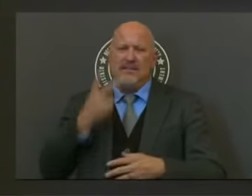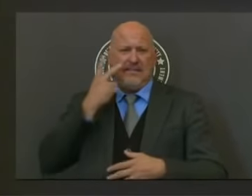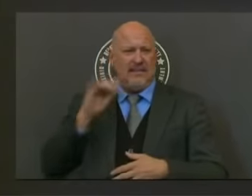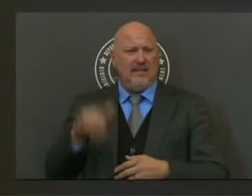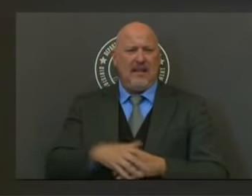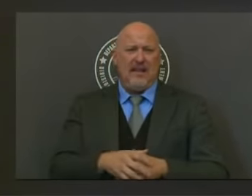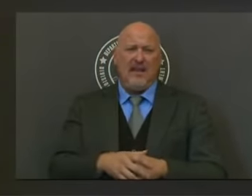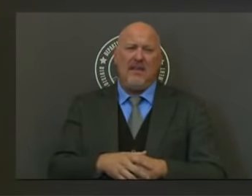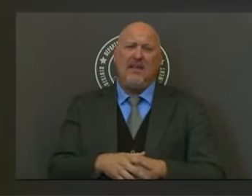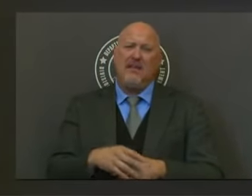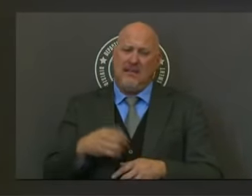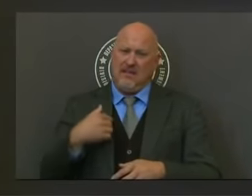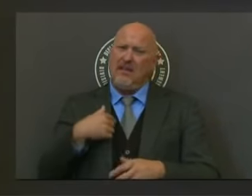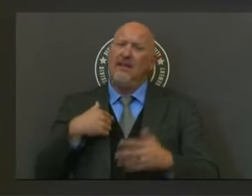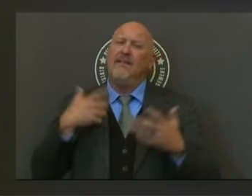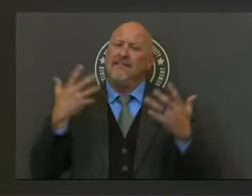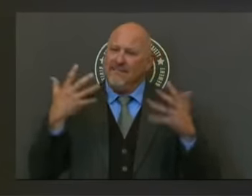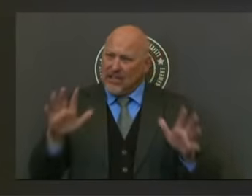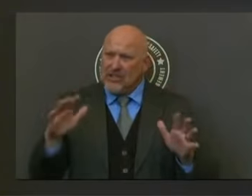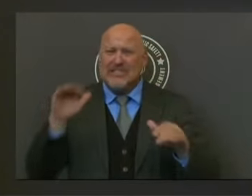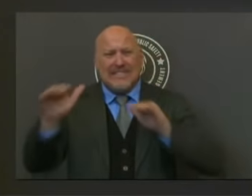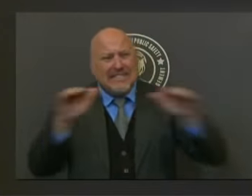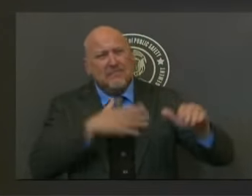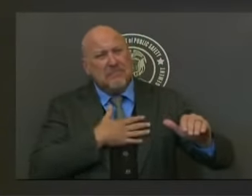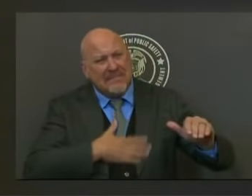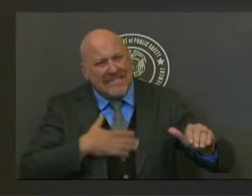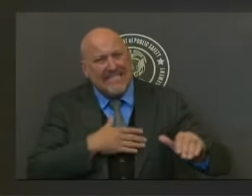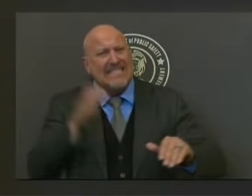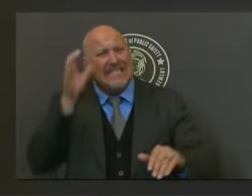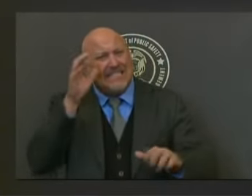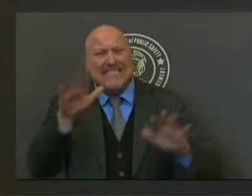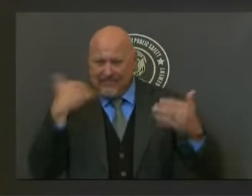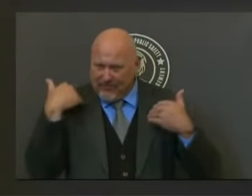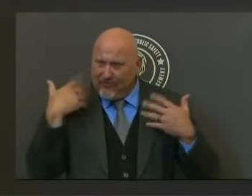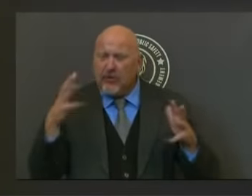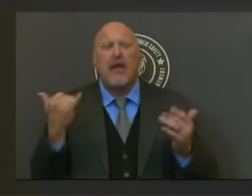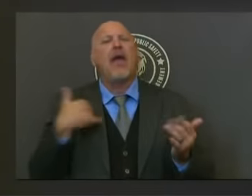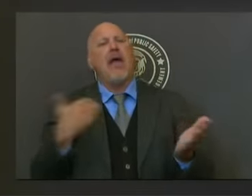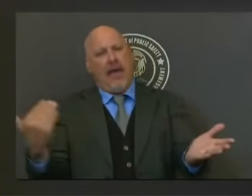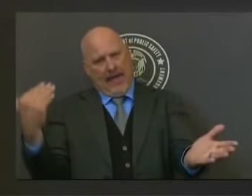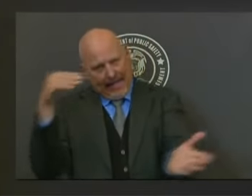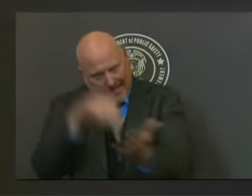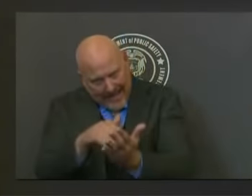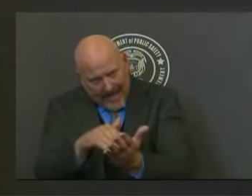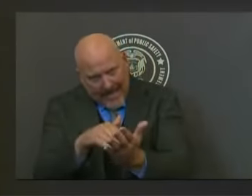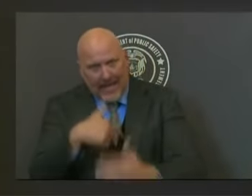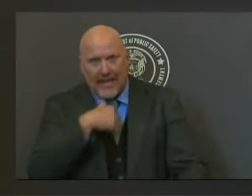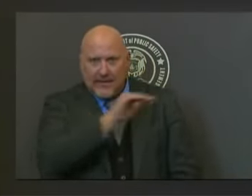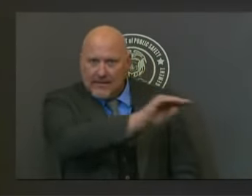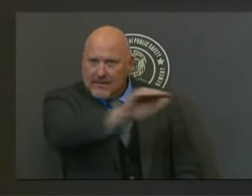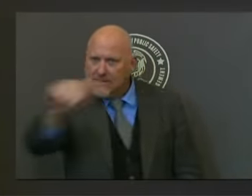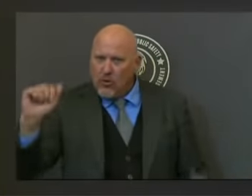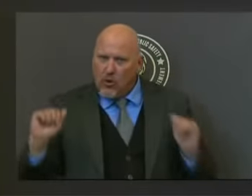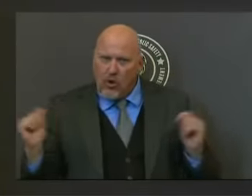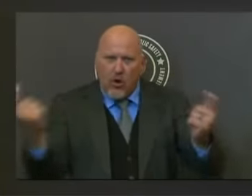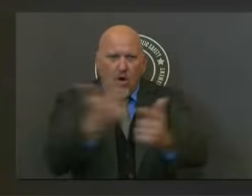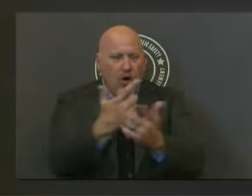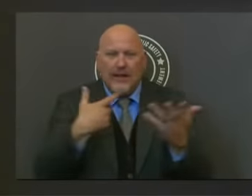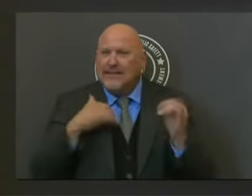doing it again today we need your help the message is